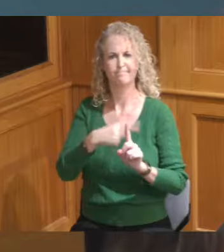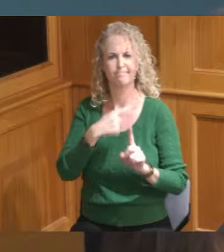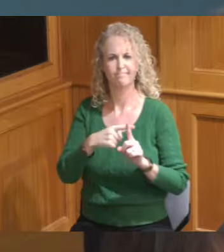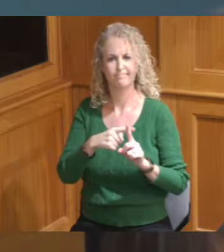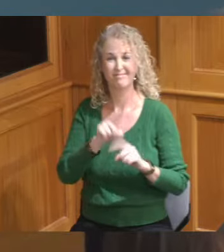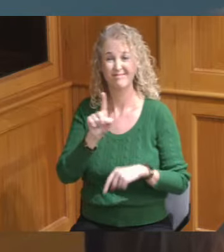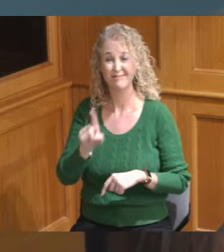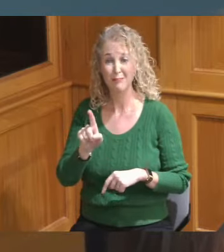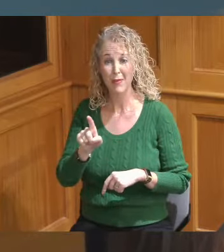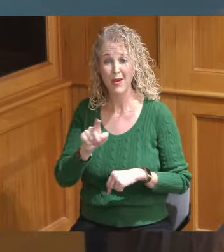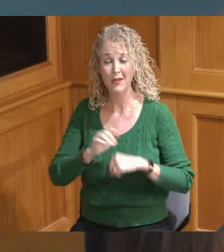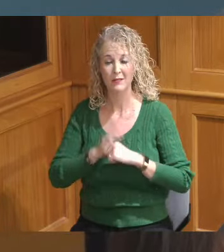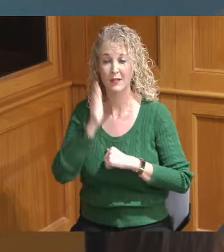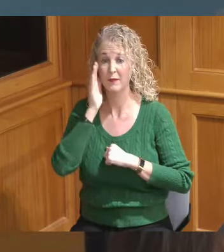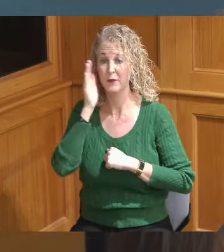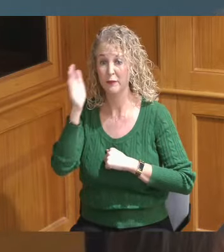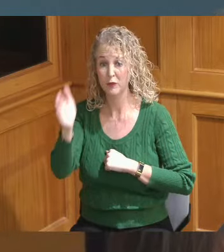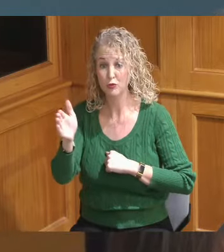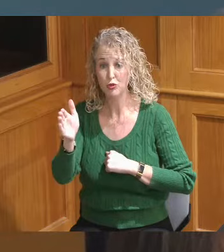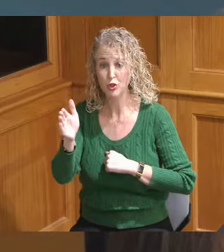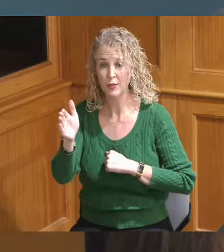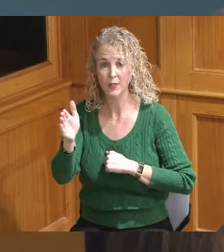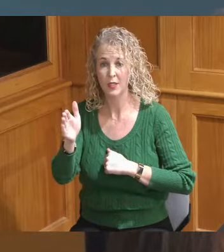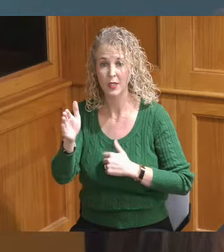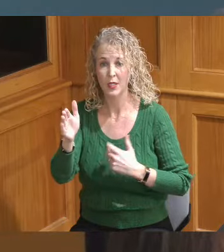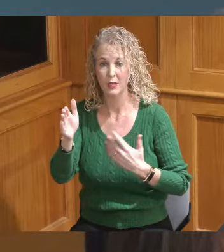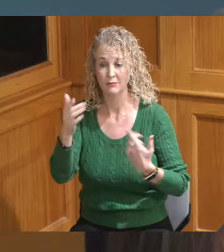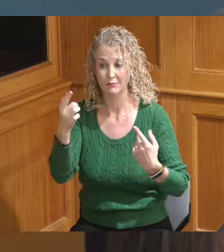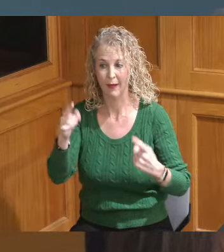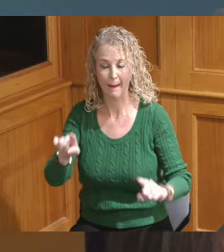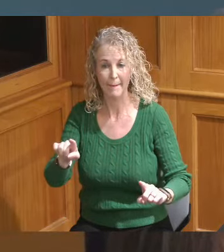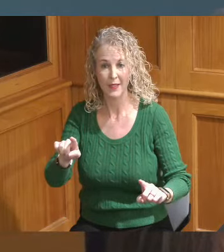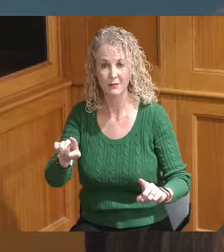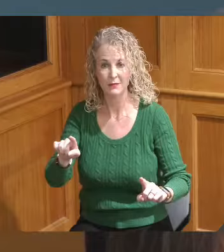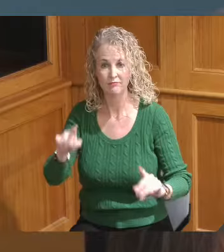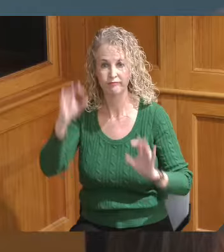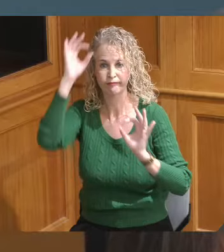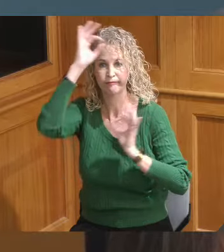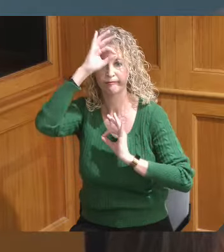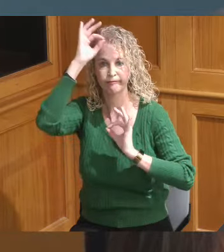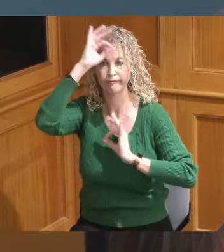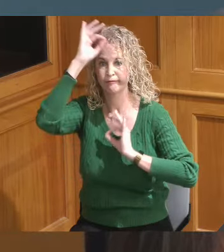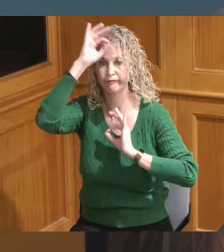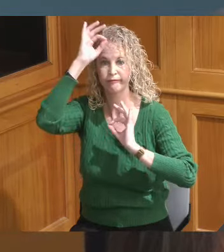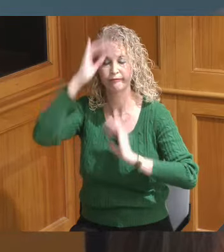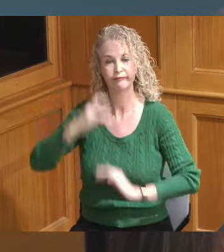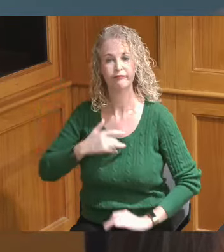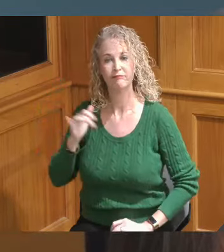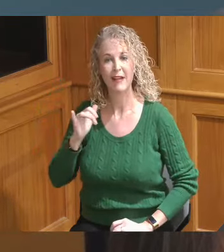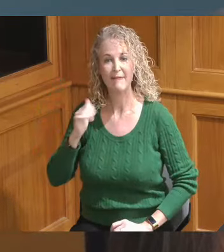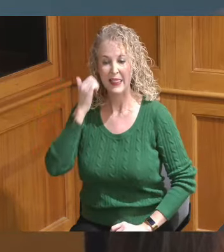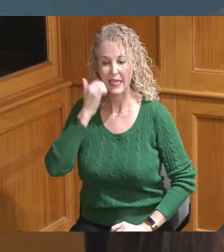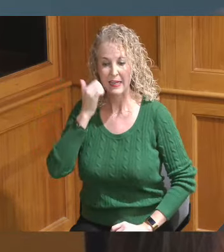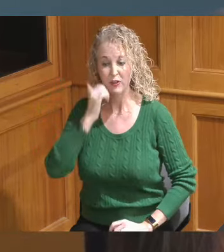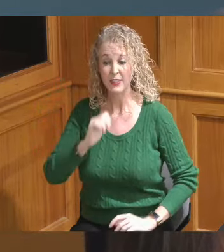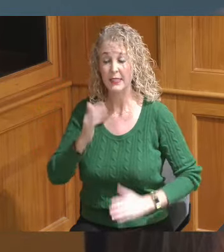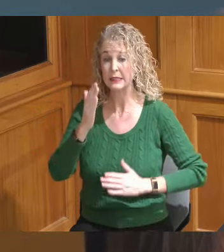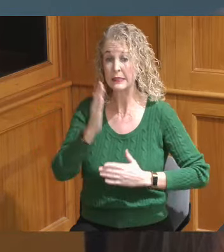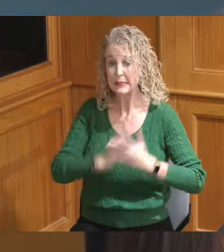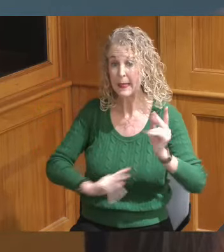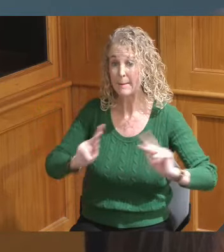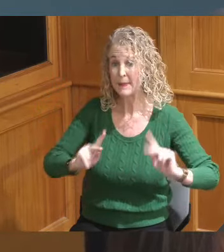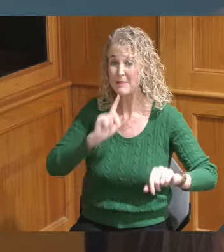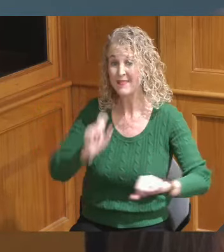tomorrow may bring. We really don't know. every day from day to day, some people are literally now